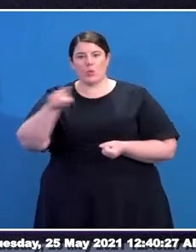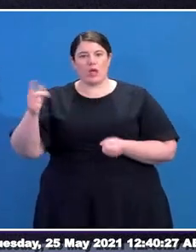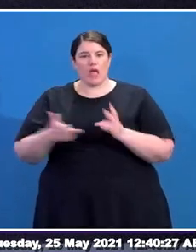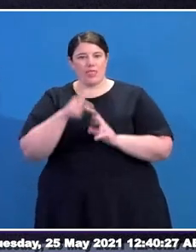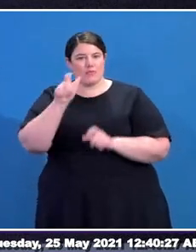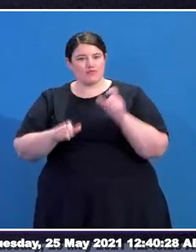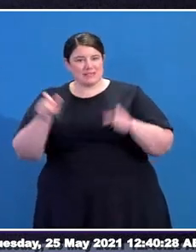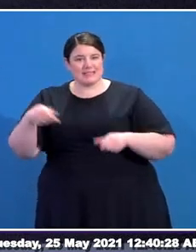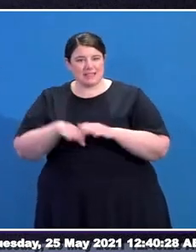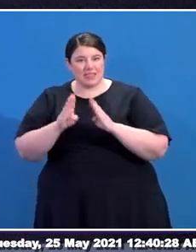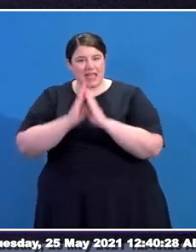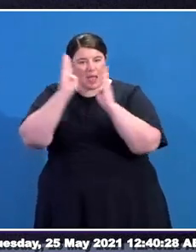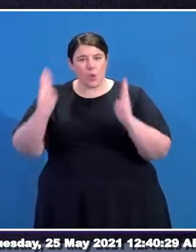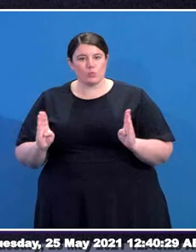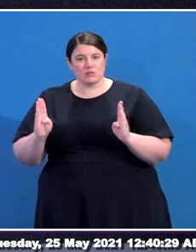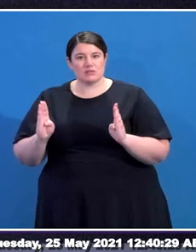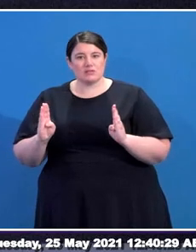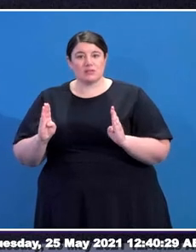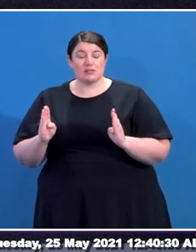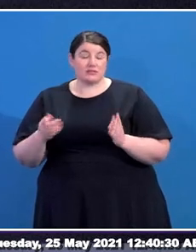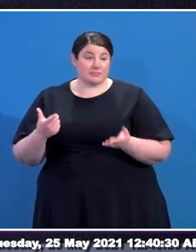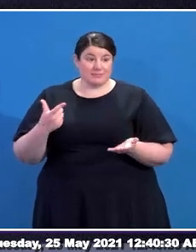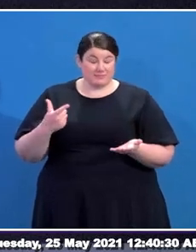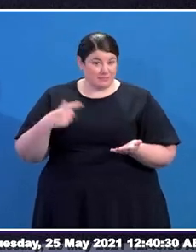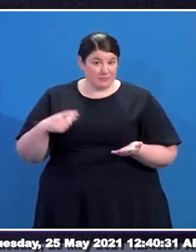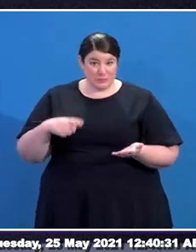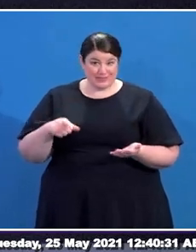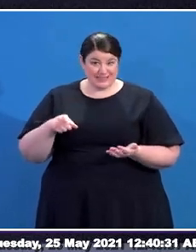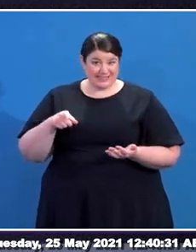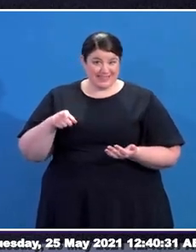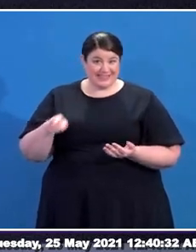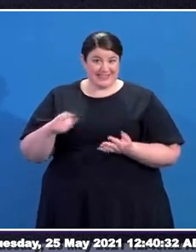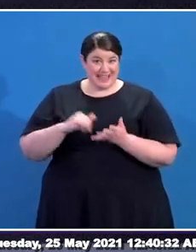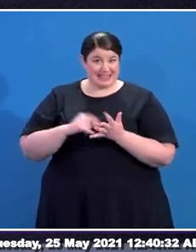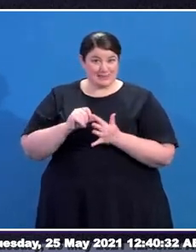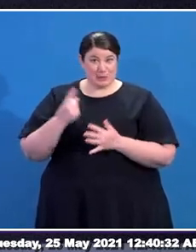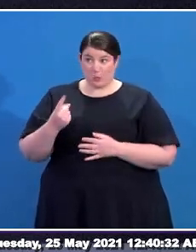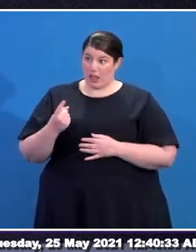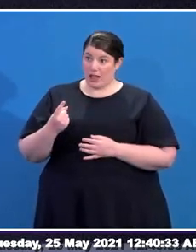So that --- because evidently he wasn't --- he himself wasn't in the